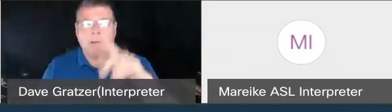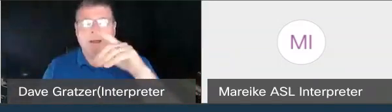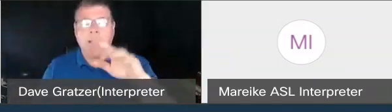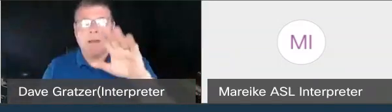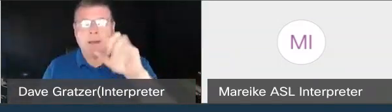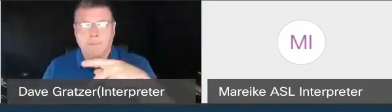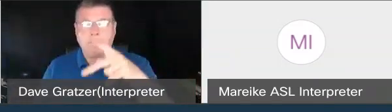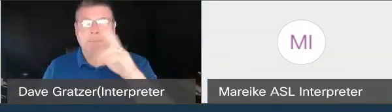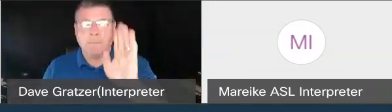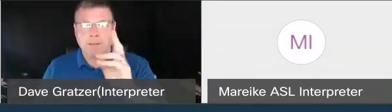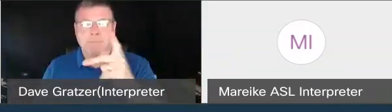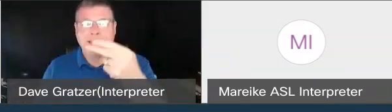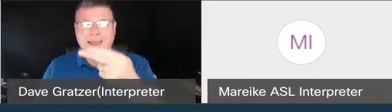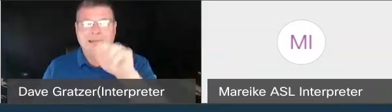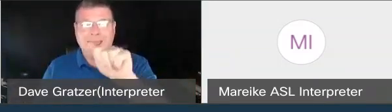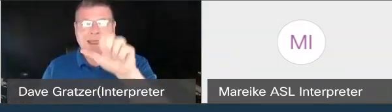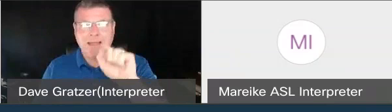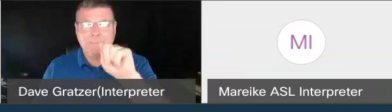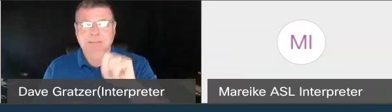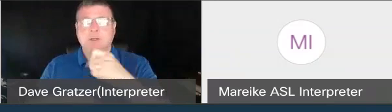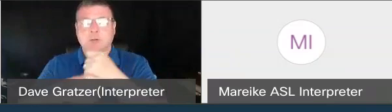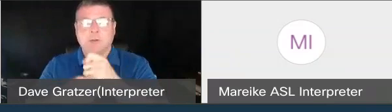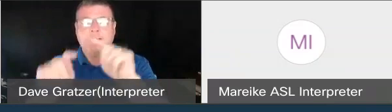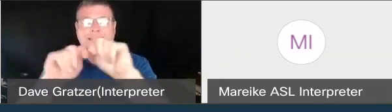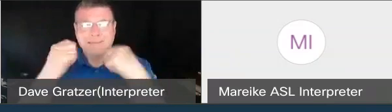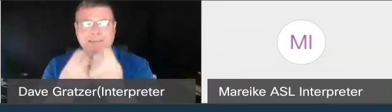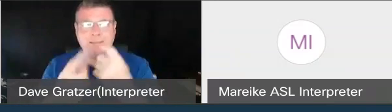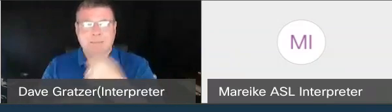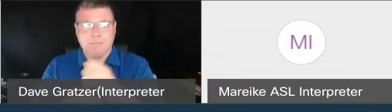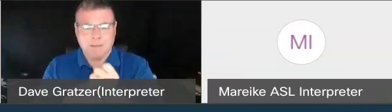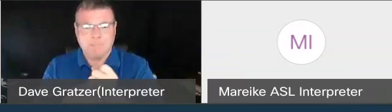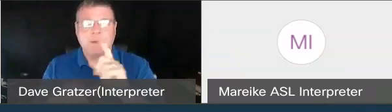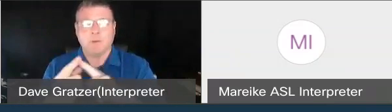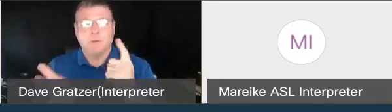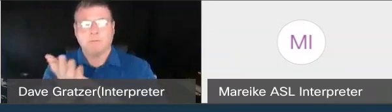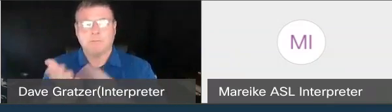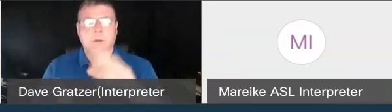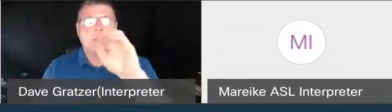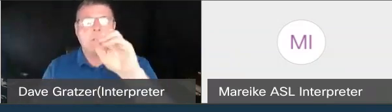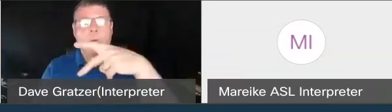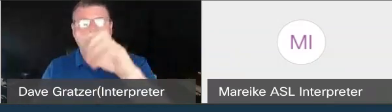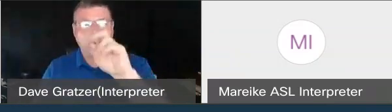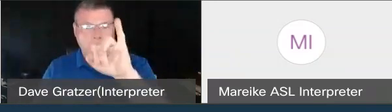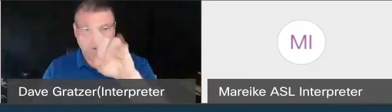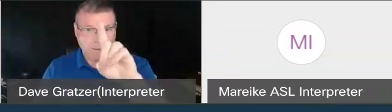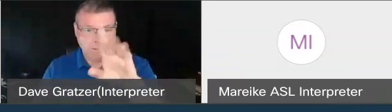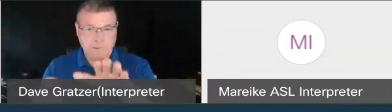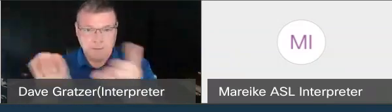and other stakeholders to create the teams they need to address the epidemic of opioid death. Um, this could be applied